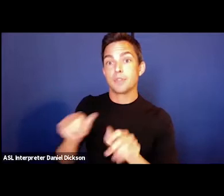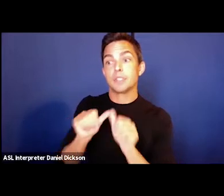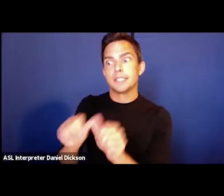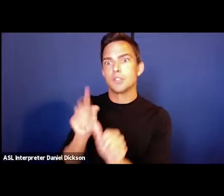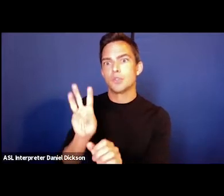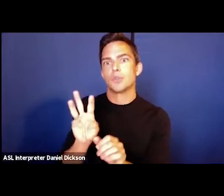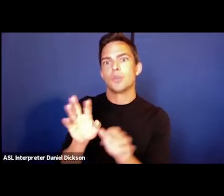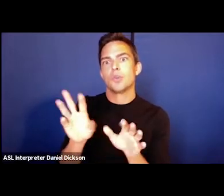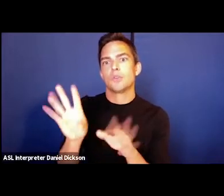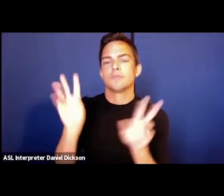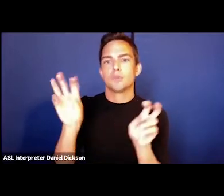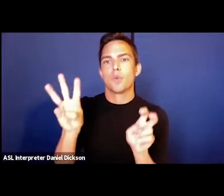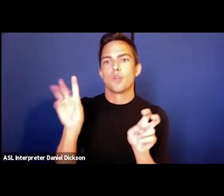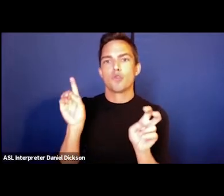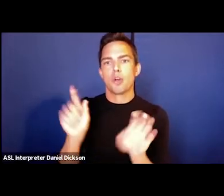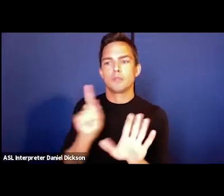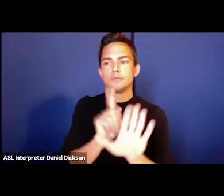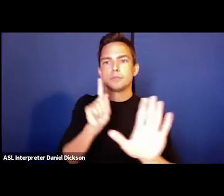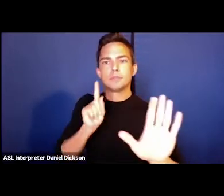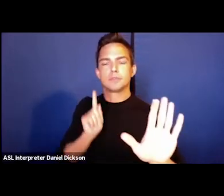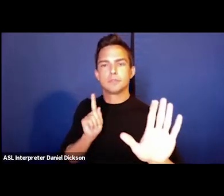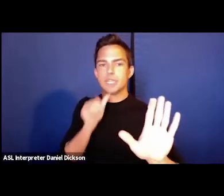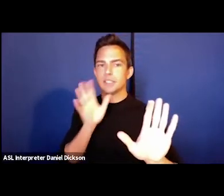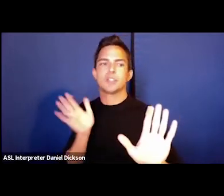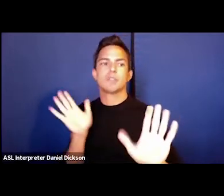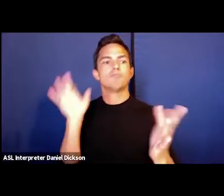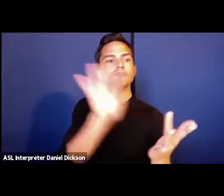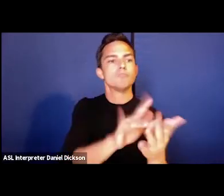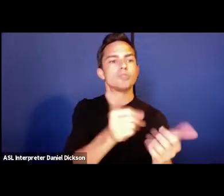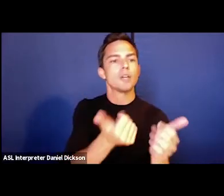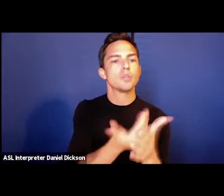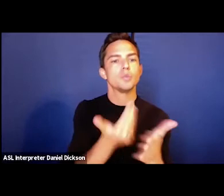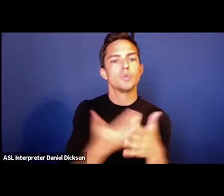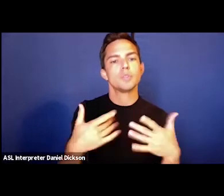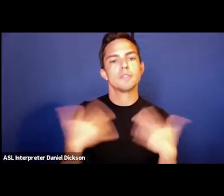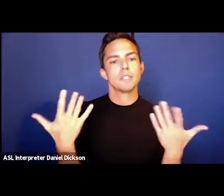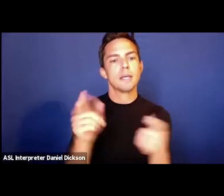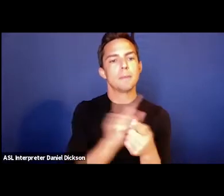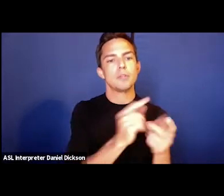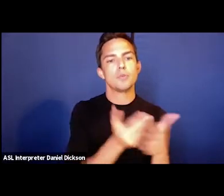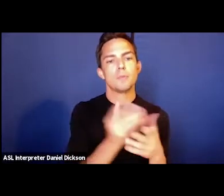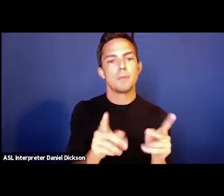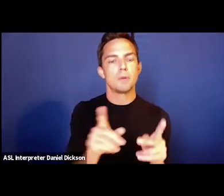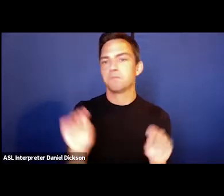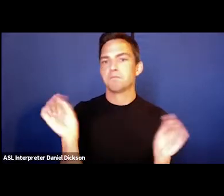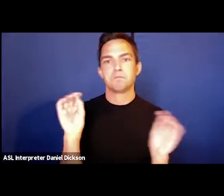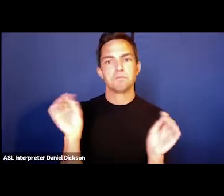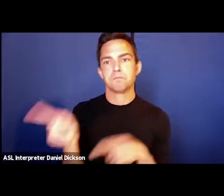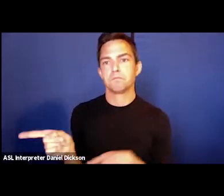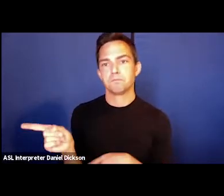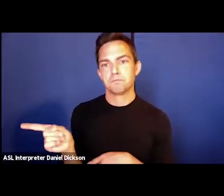and doesn't kind of reach out to try new activity or to meet new individuals. And this negative